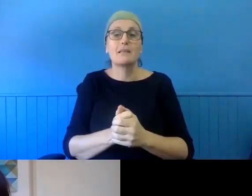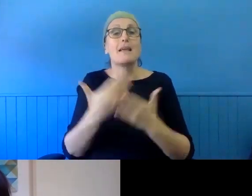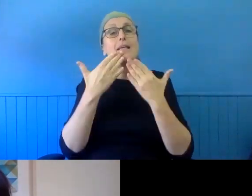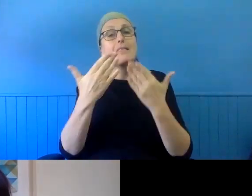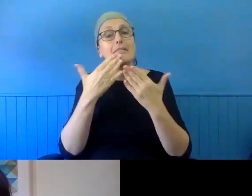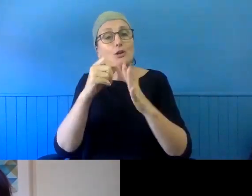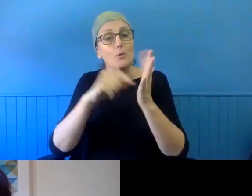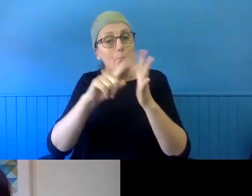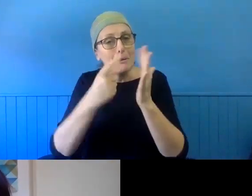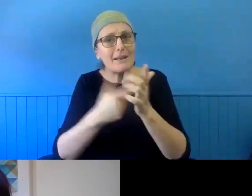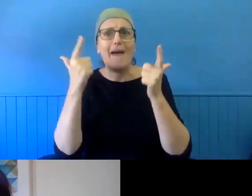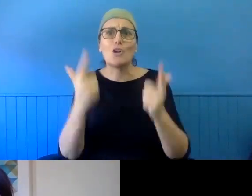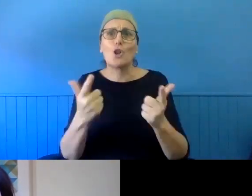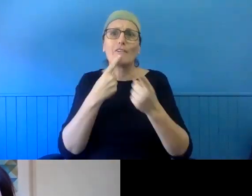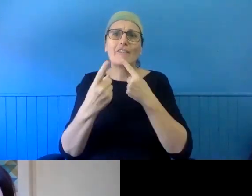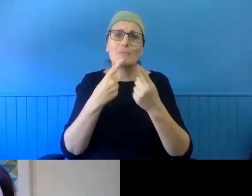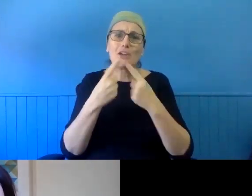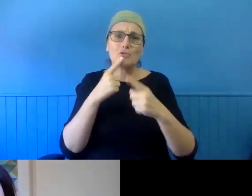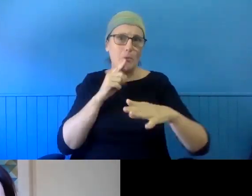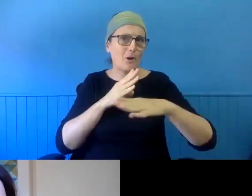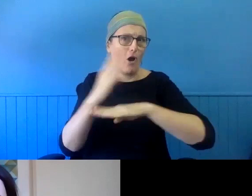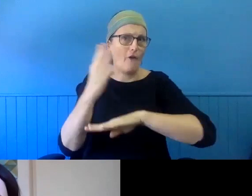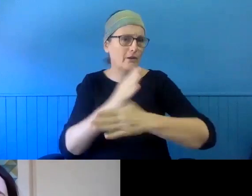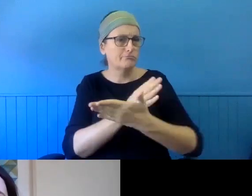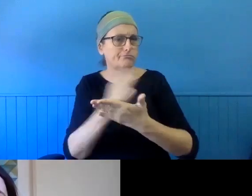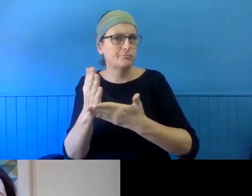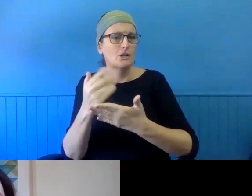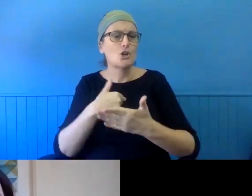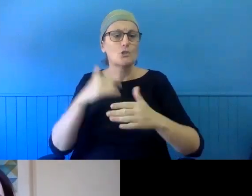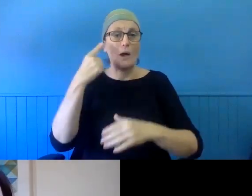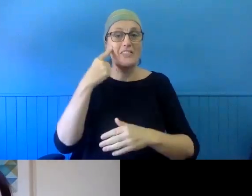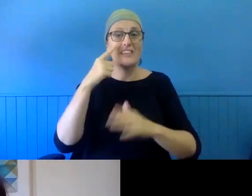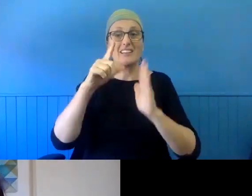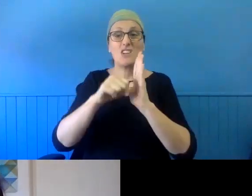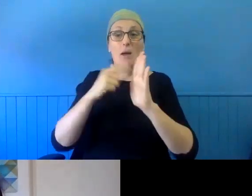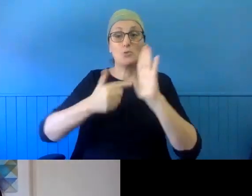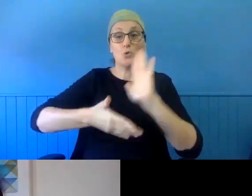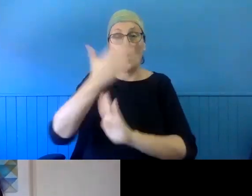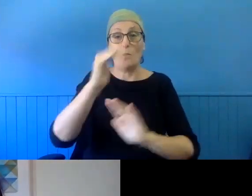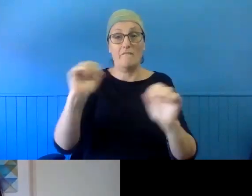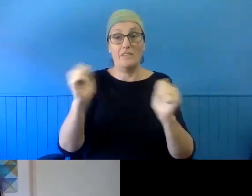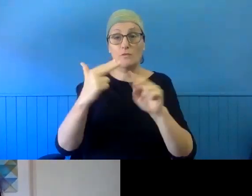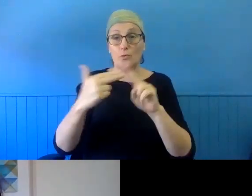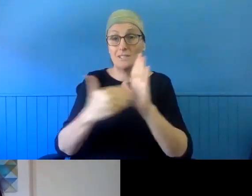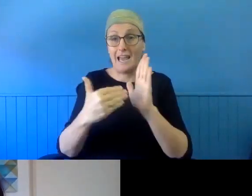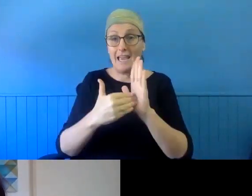time to wrap it up for today. I just want to acknowledge all of those questions that have come through, and I'm sorry that we didn't get the